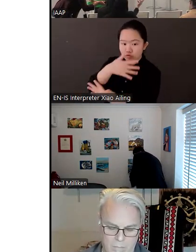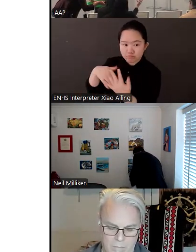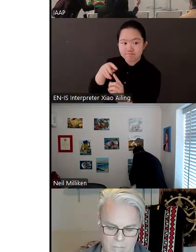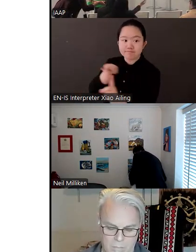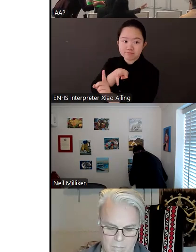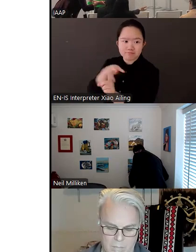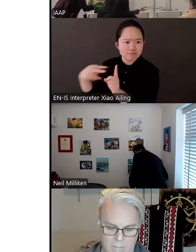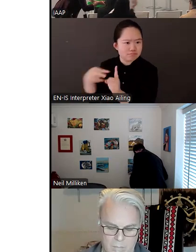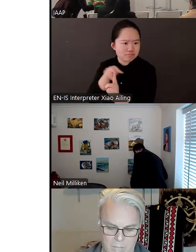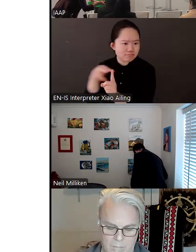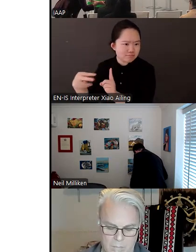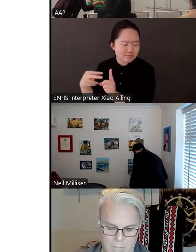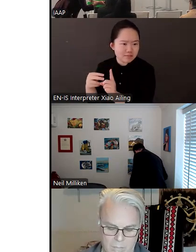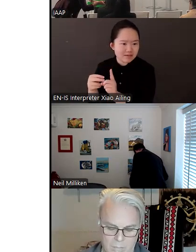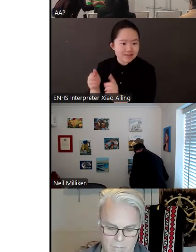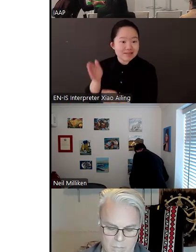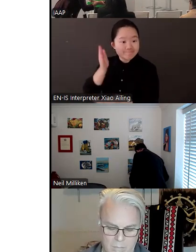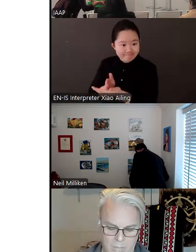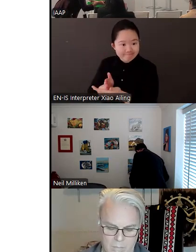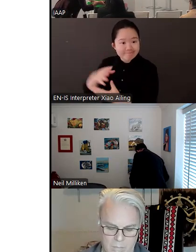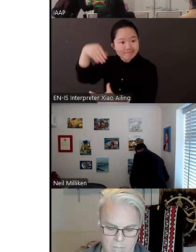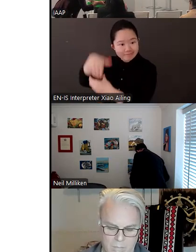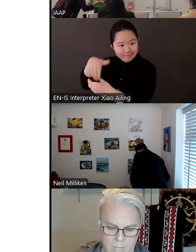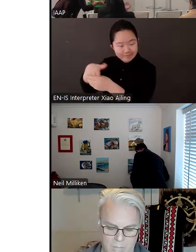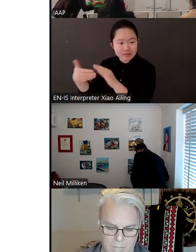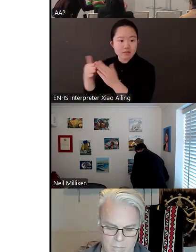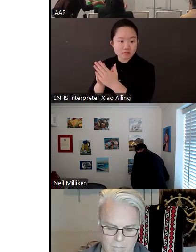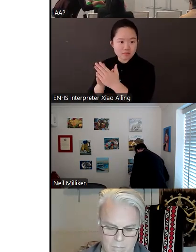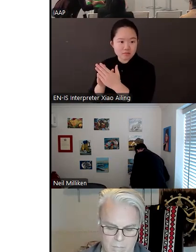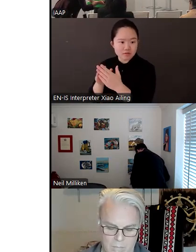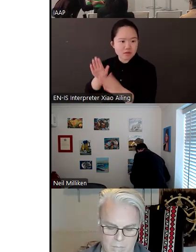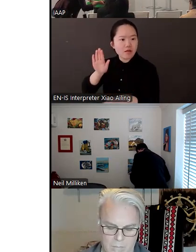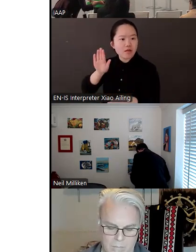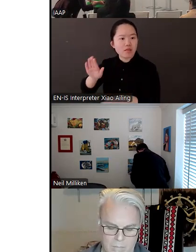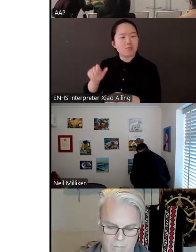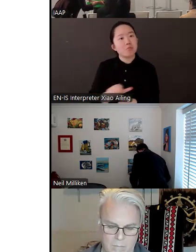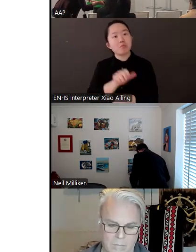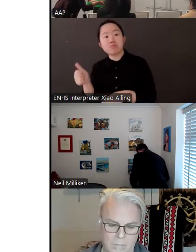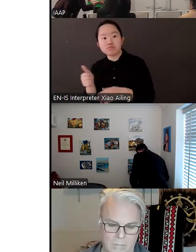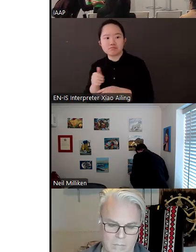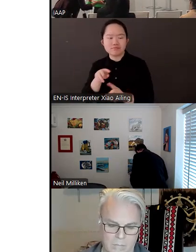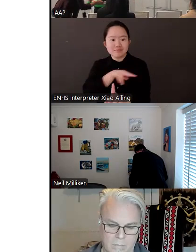coming from the actual people, like they describe different ways. I don't know if my. I will make this clear.